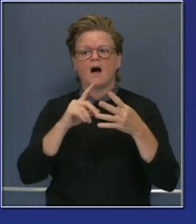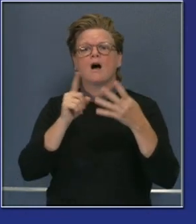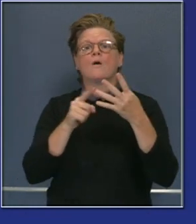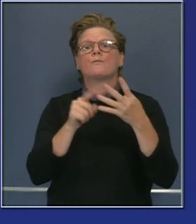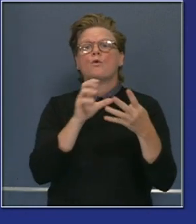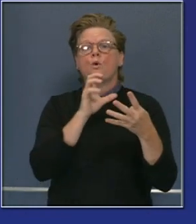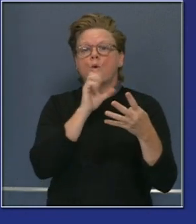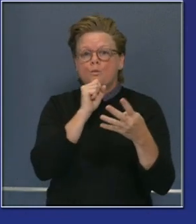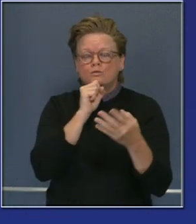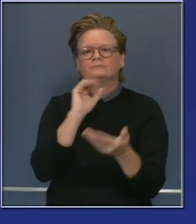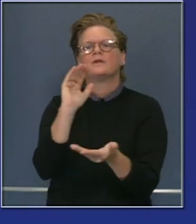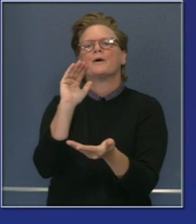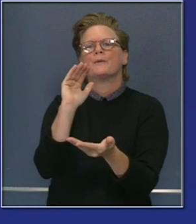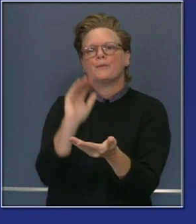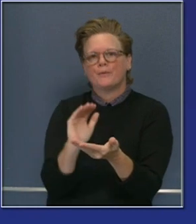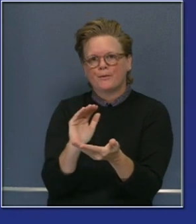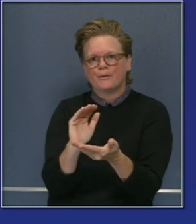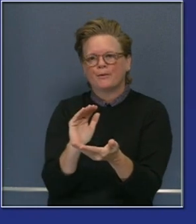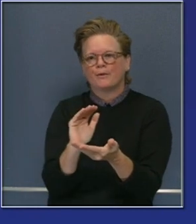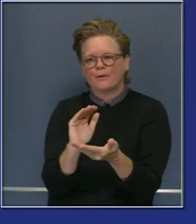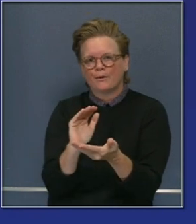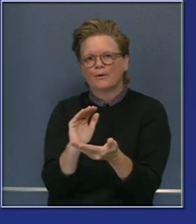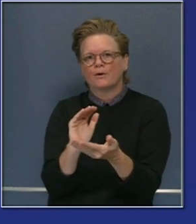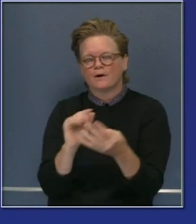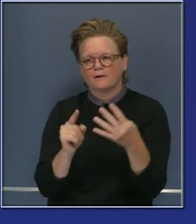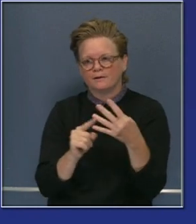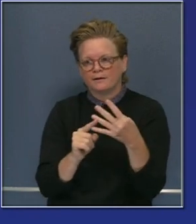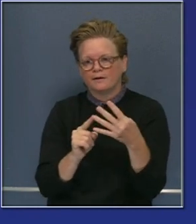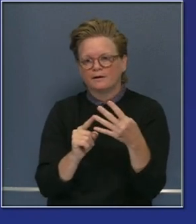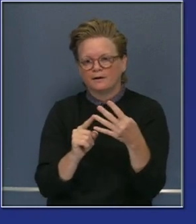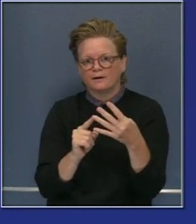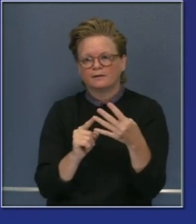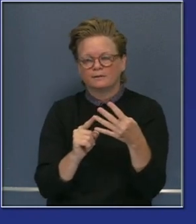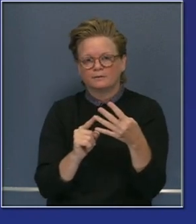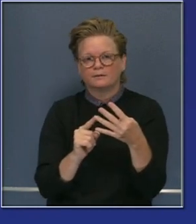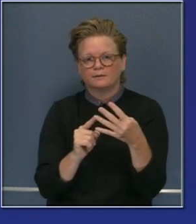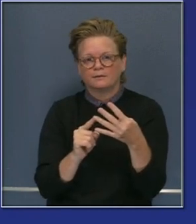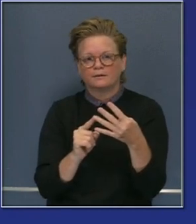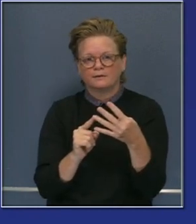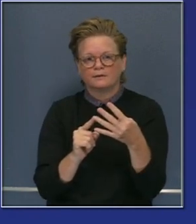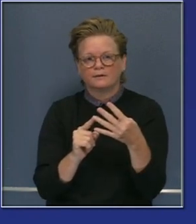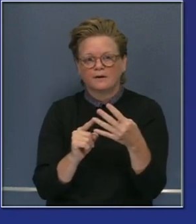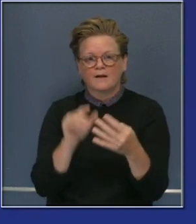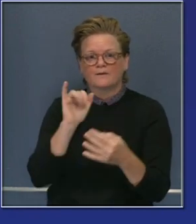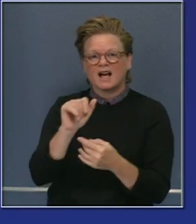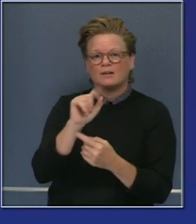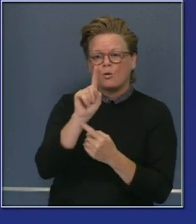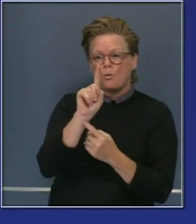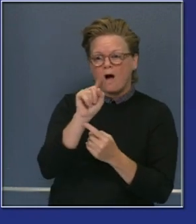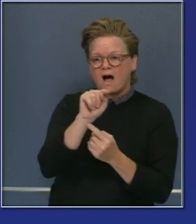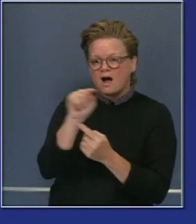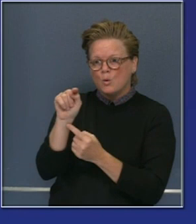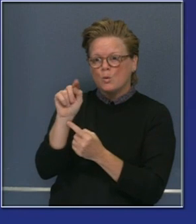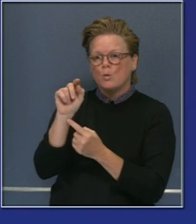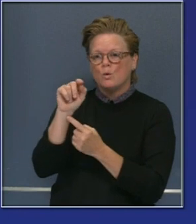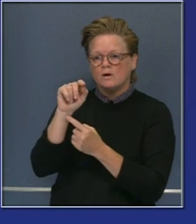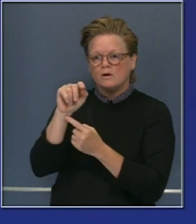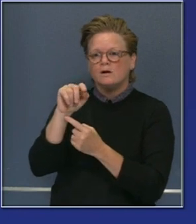AND POSITIVITY CASES THAT DROP BELOW 8% AND PUT US ABOUT 5%. 5% TO 8%% MODERATE IN ORANGE AND THERE ARE A NUMBER OF